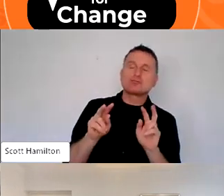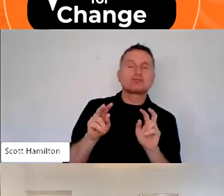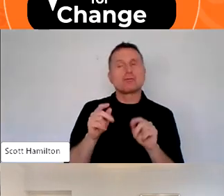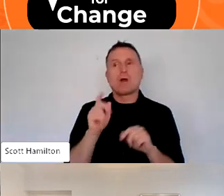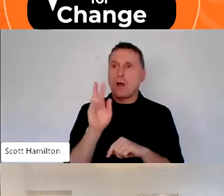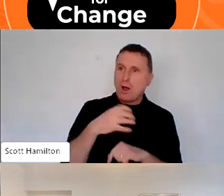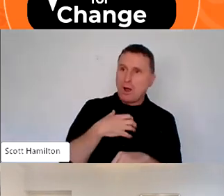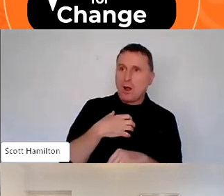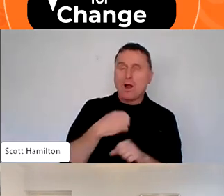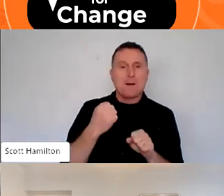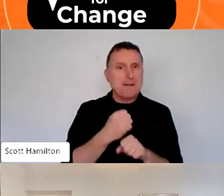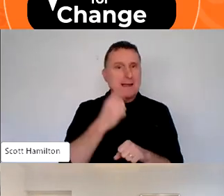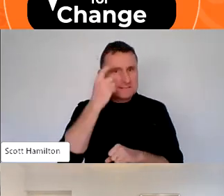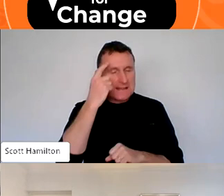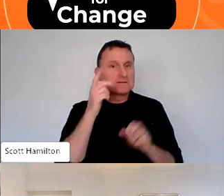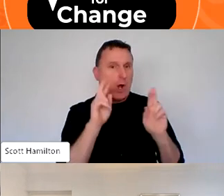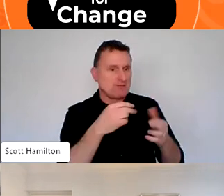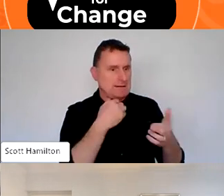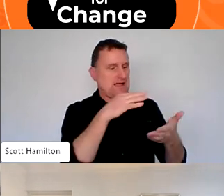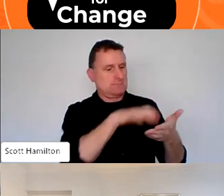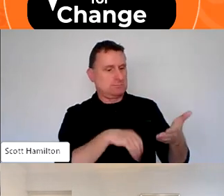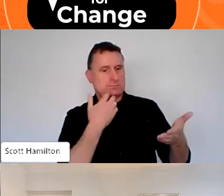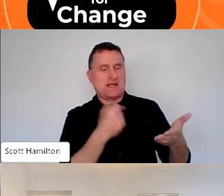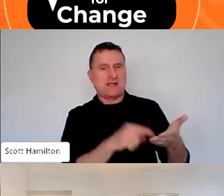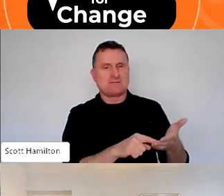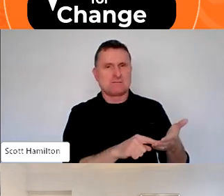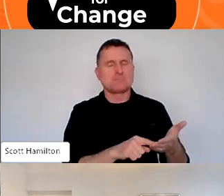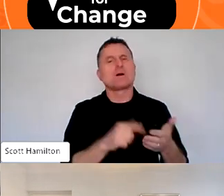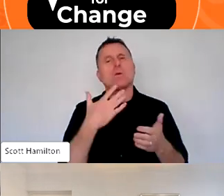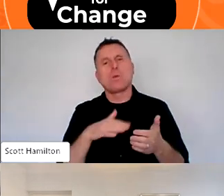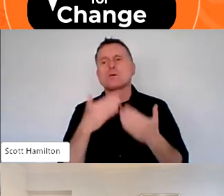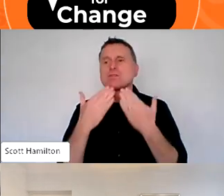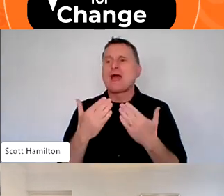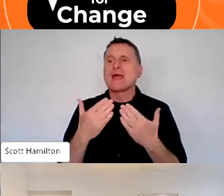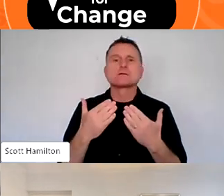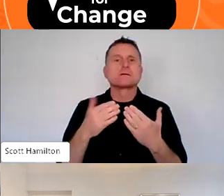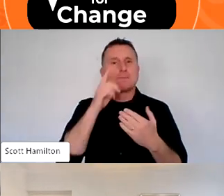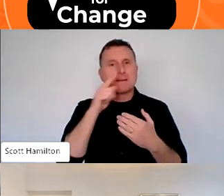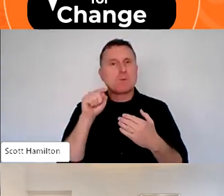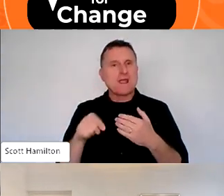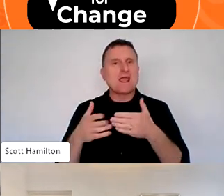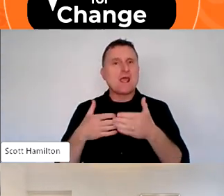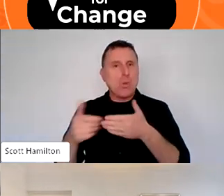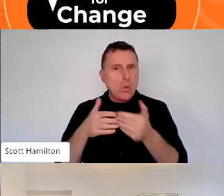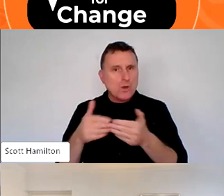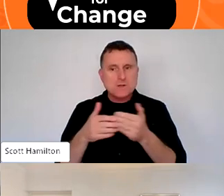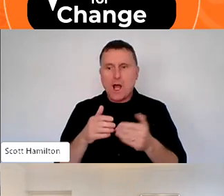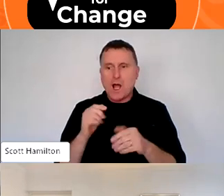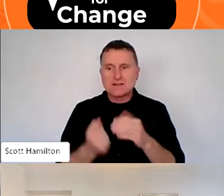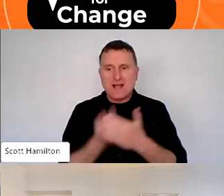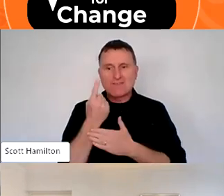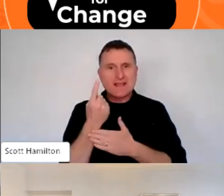the organisers of this hui and all my teachers from my work as